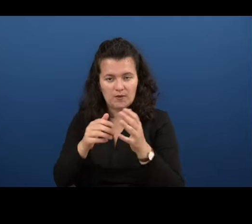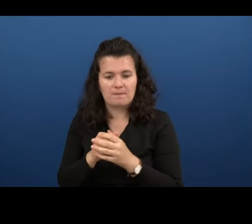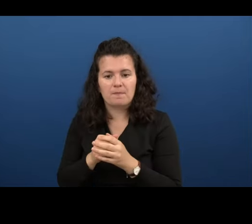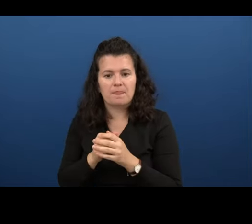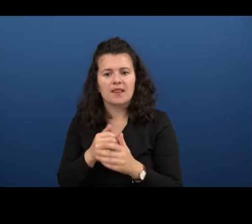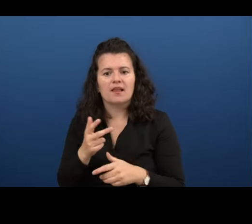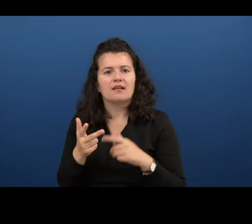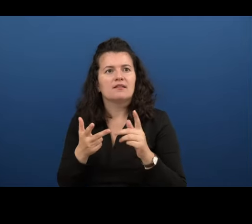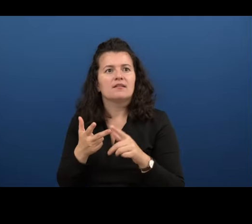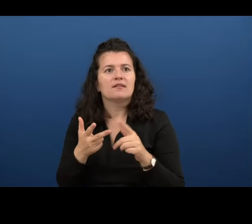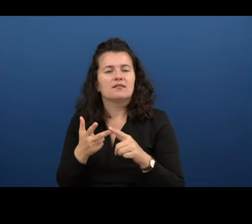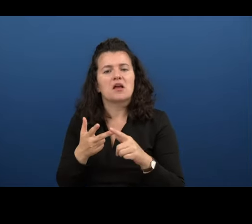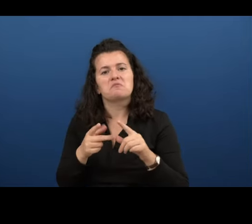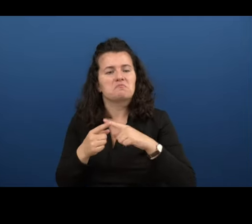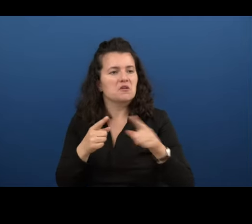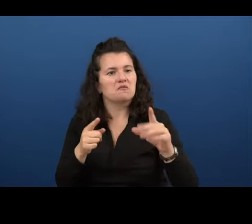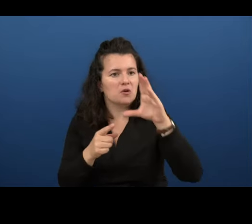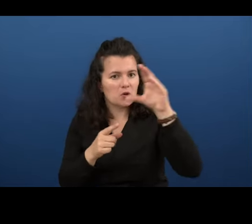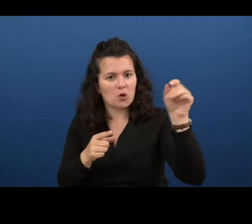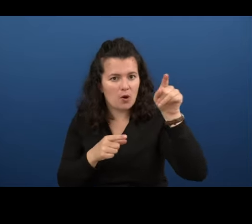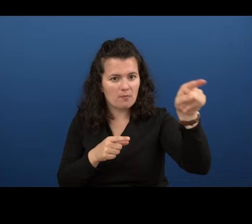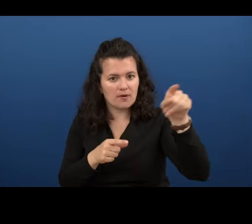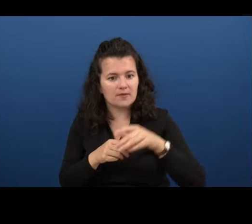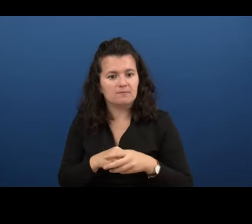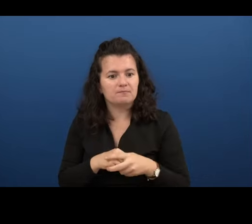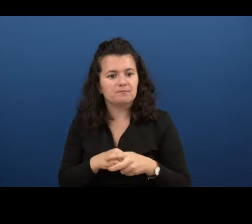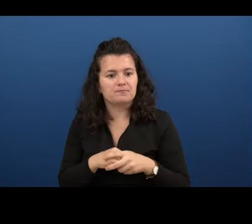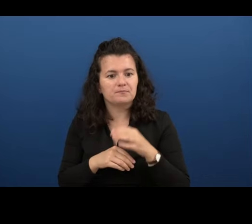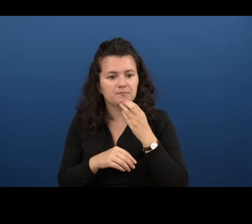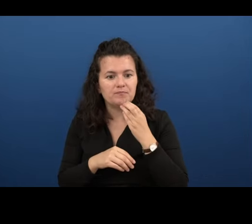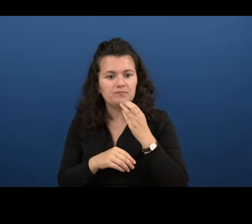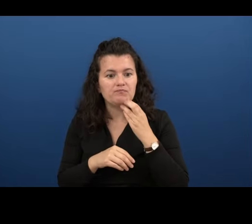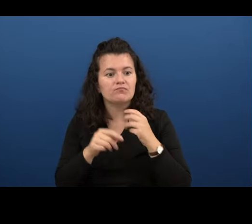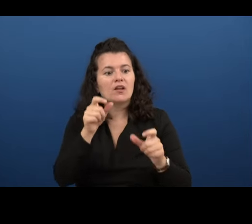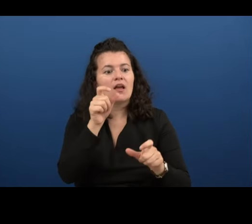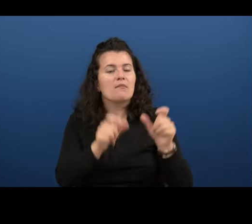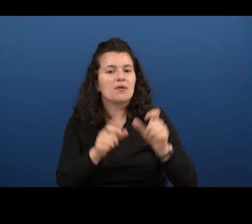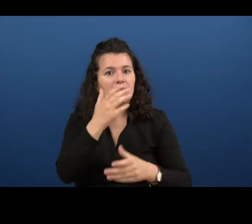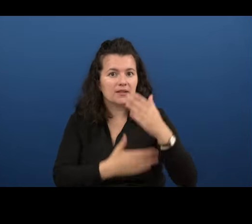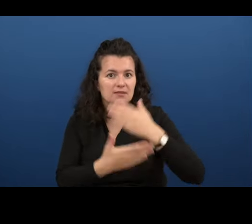the edge your company, East Africa is driving people with disability mentorship and then